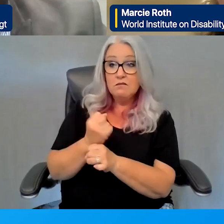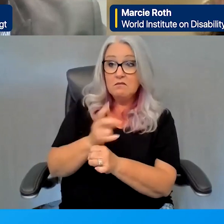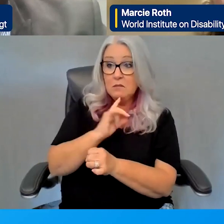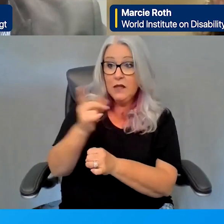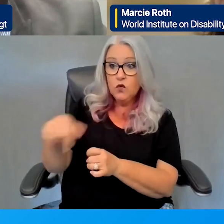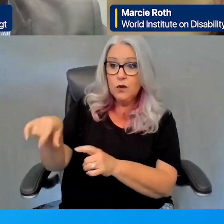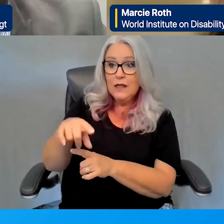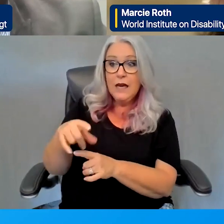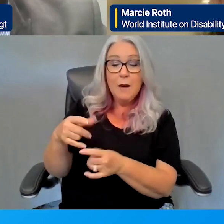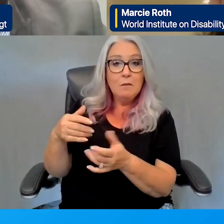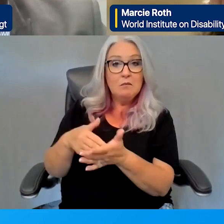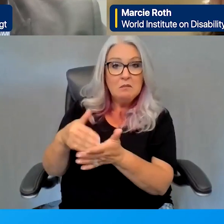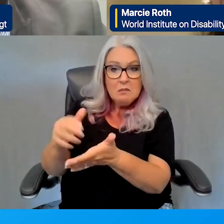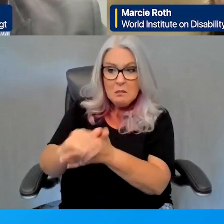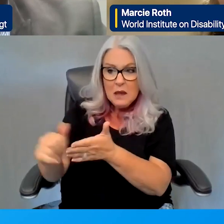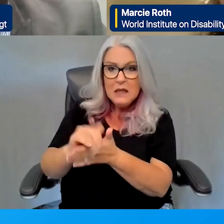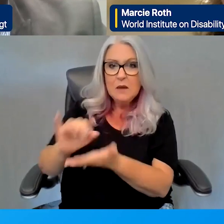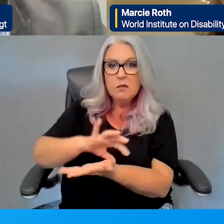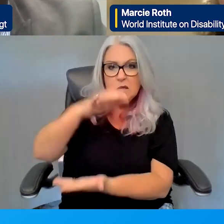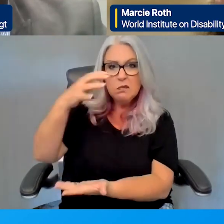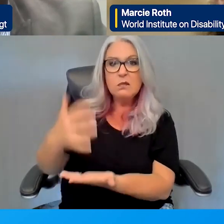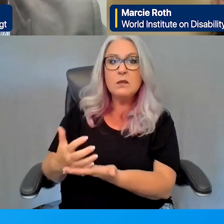billions of dollars are being